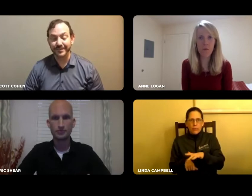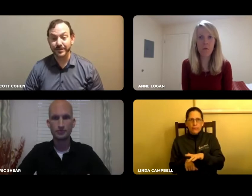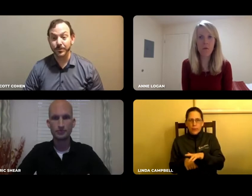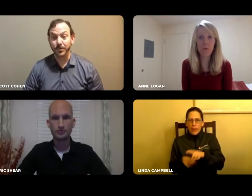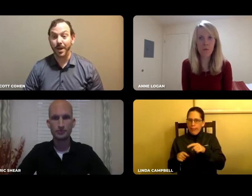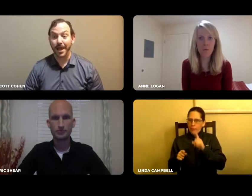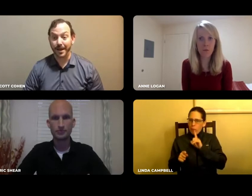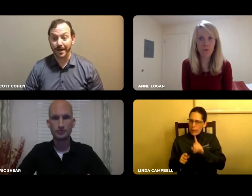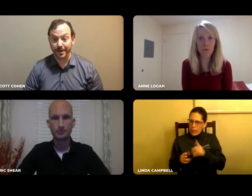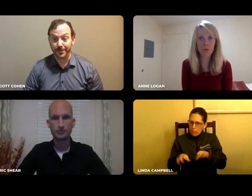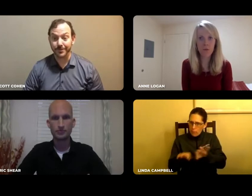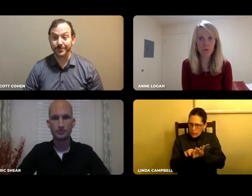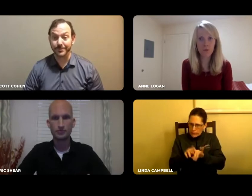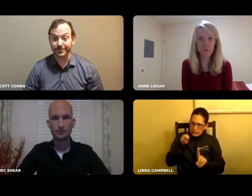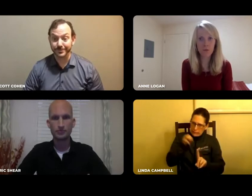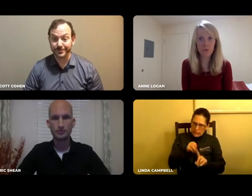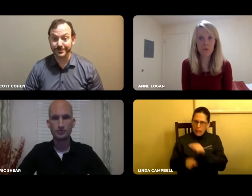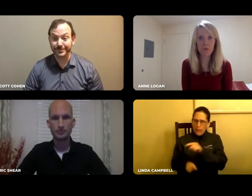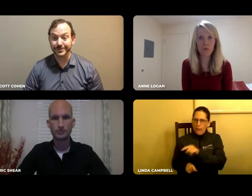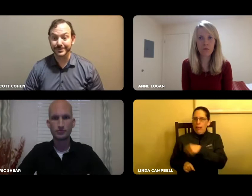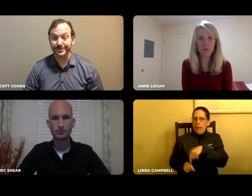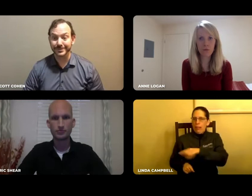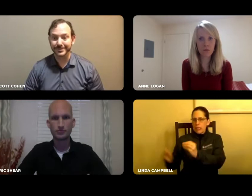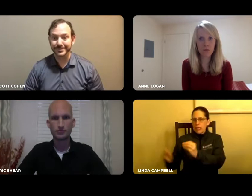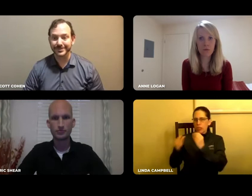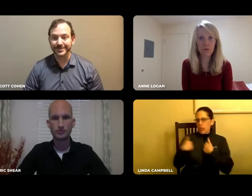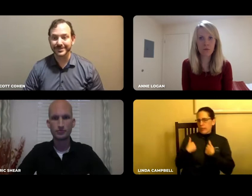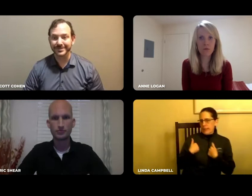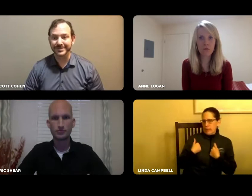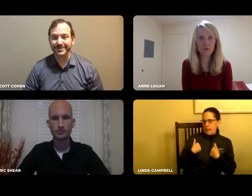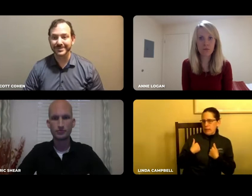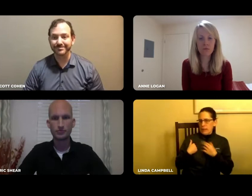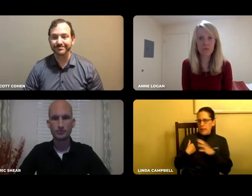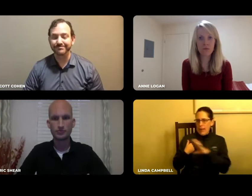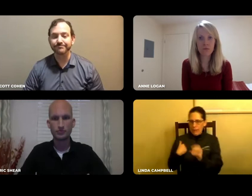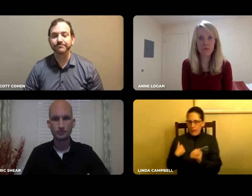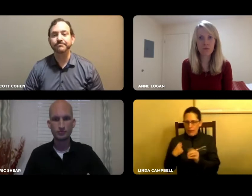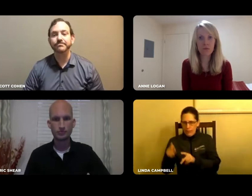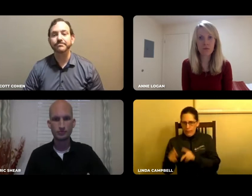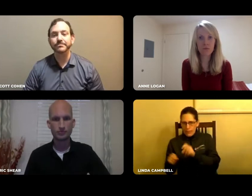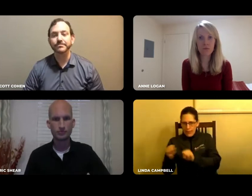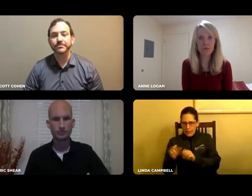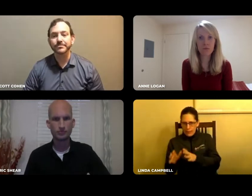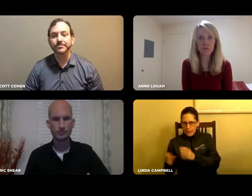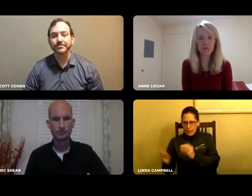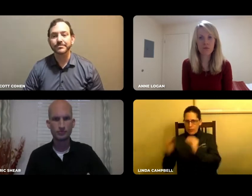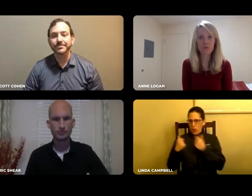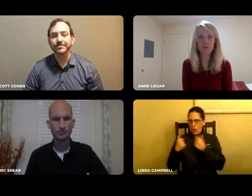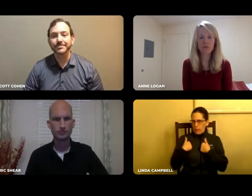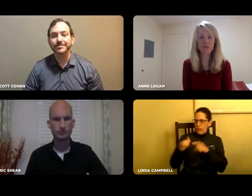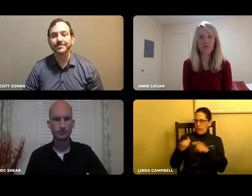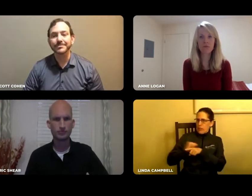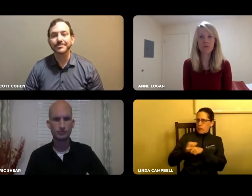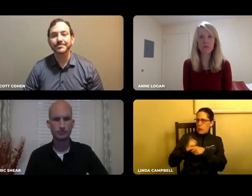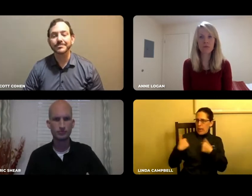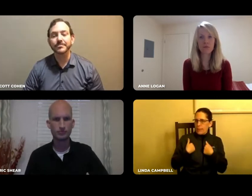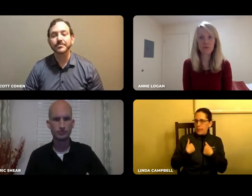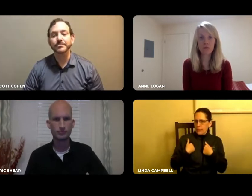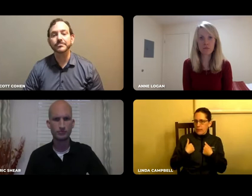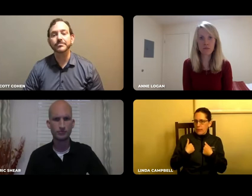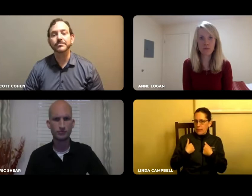And that's really what was great. The African people taught me.